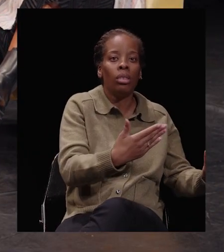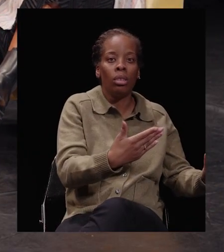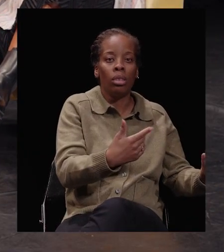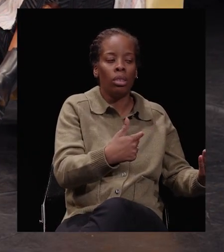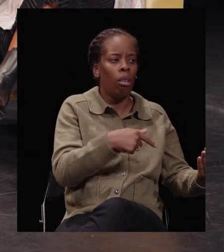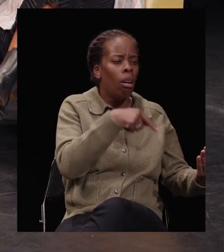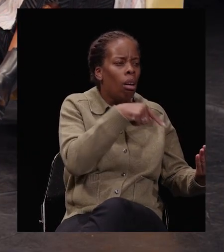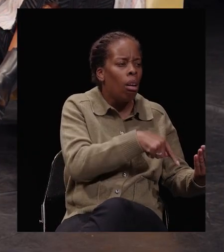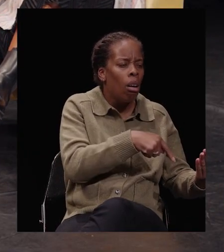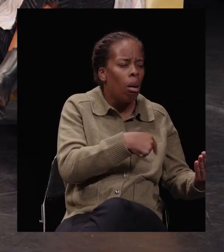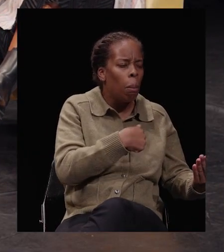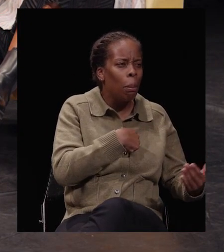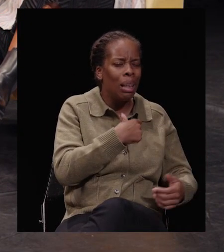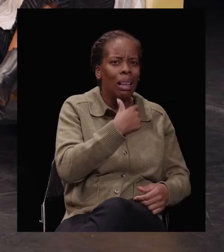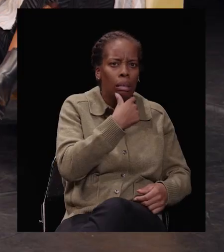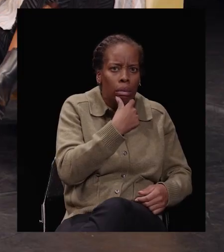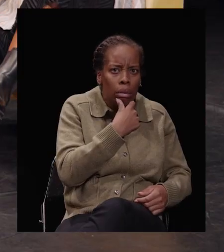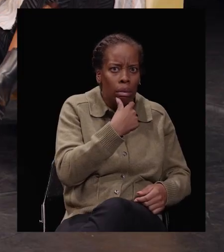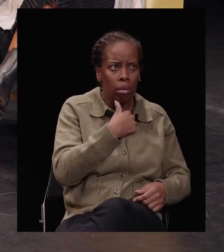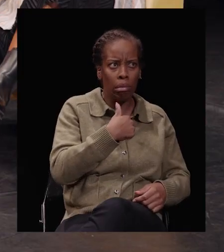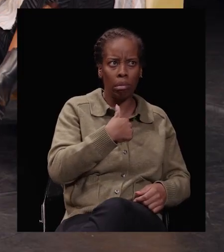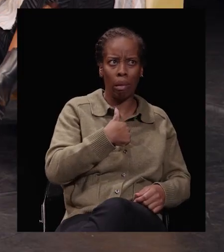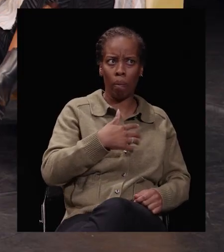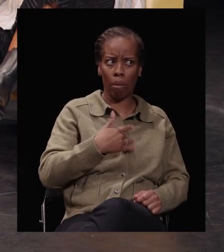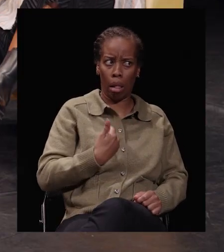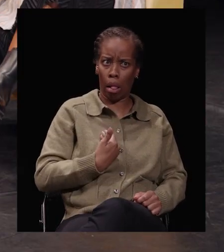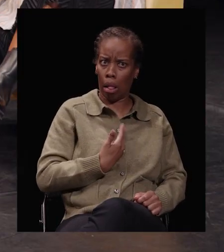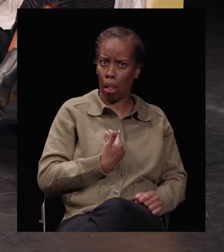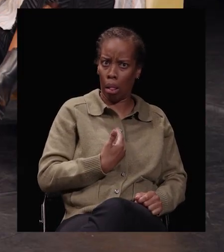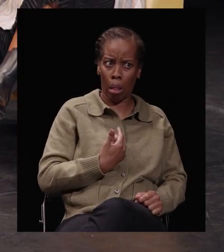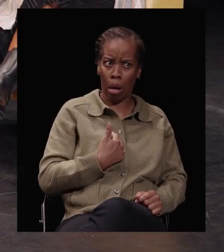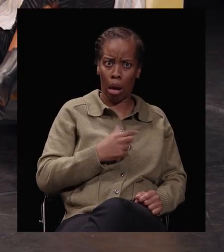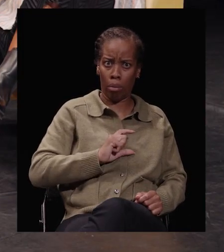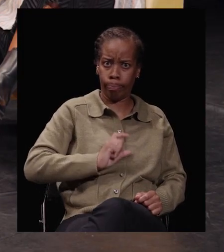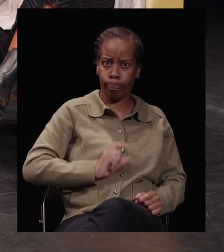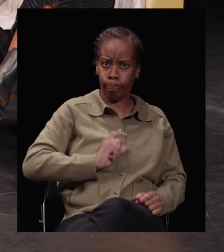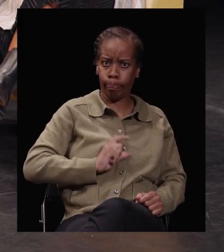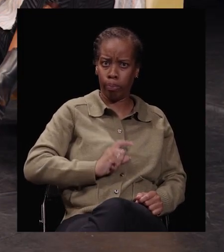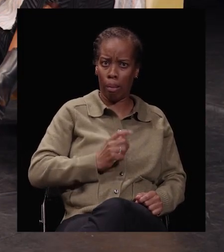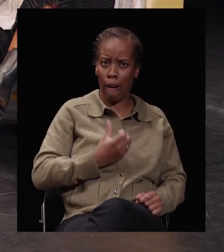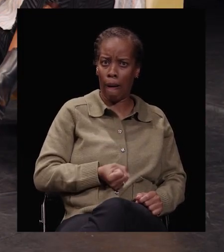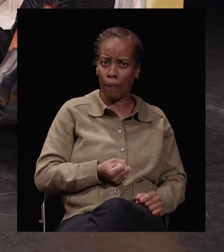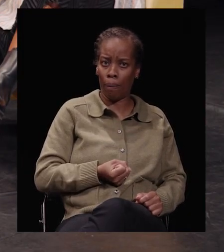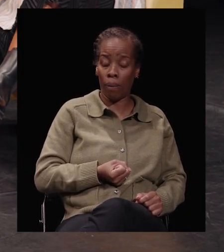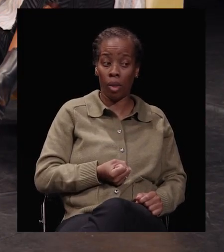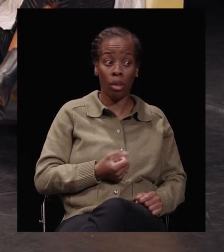to feel very intensely imposter syndrome. Like, and I suddenly realised